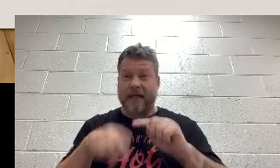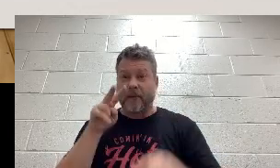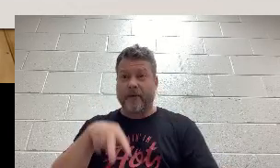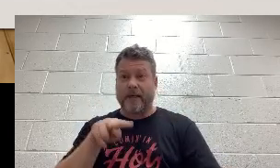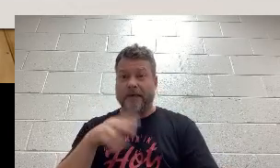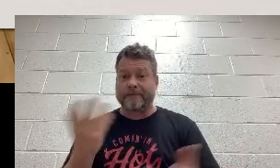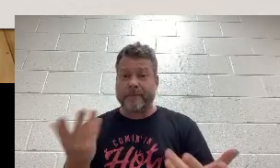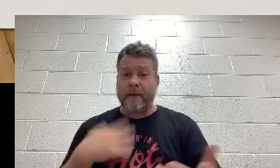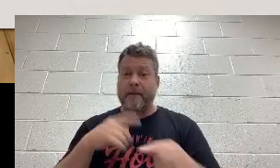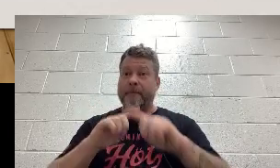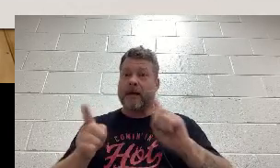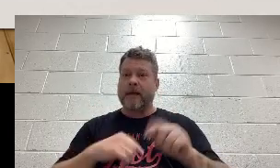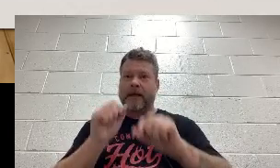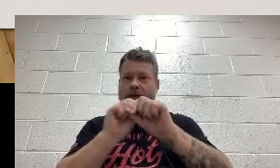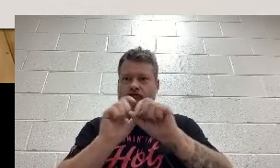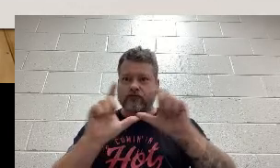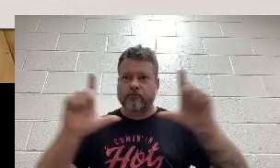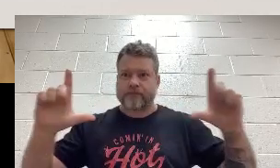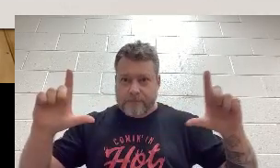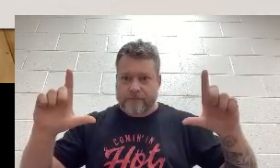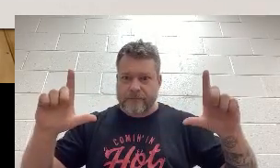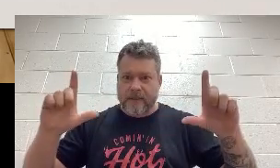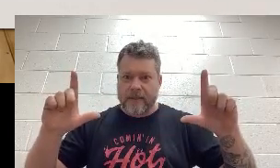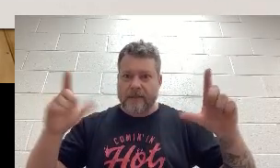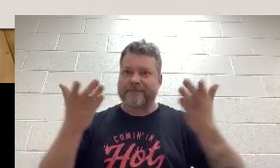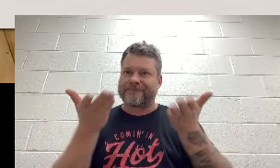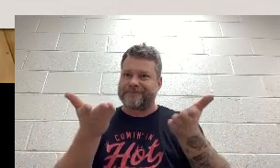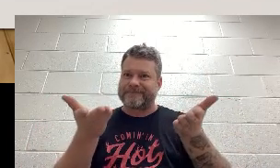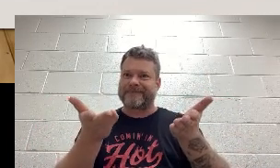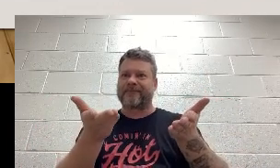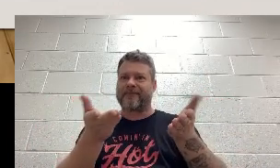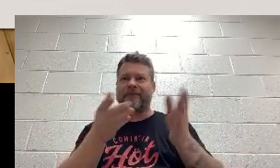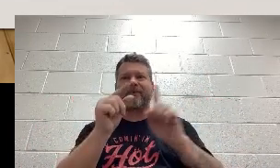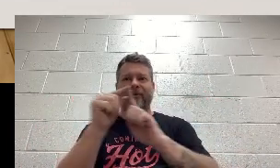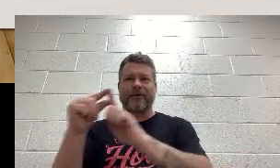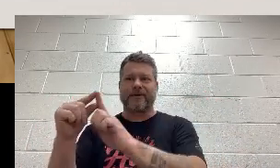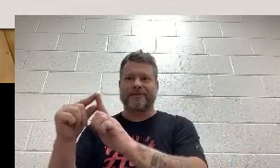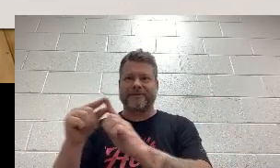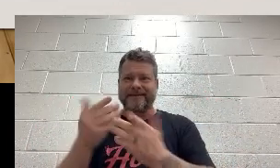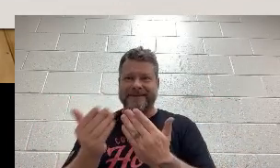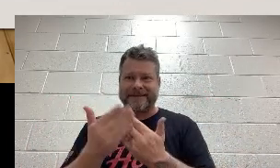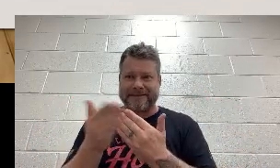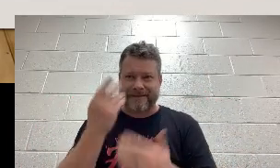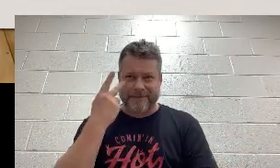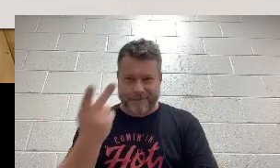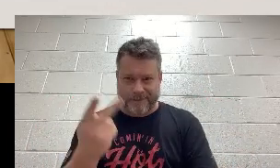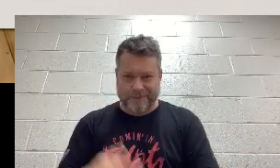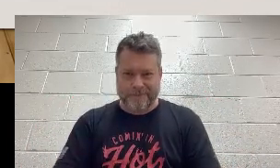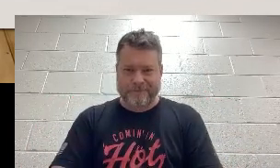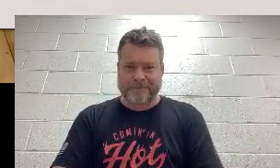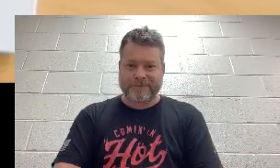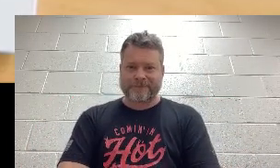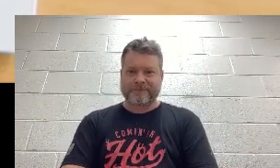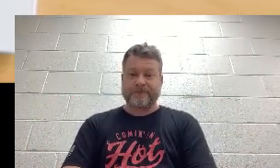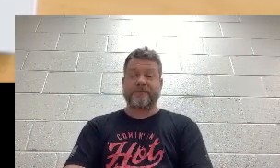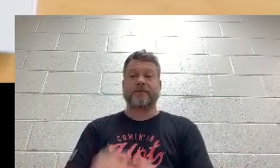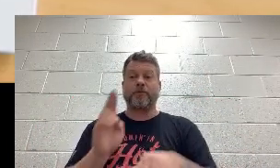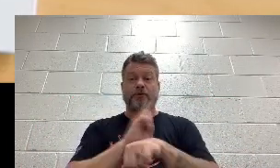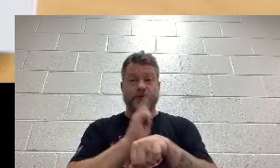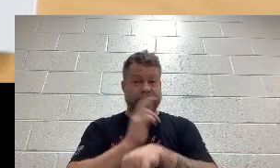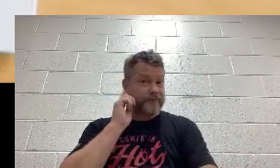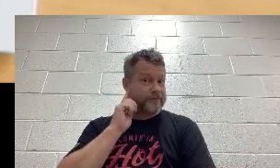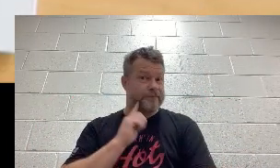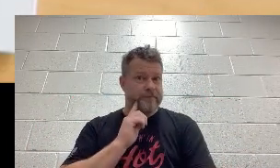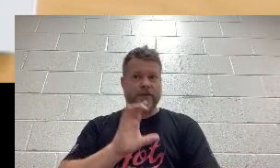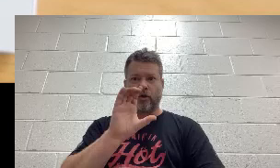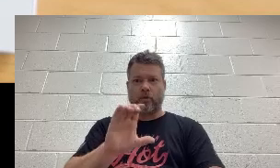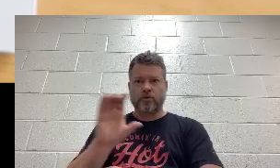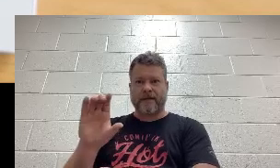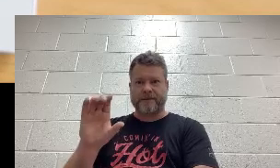just zoom it all in and boom there's the words. Uses for the Deaf include, Closed Captioning,